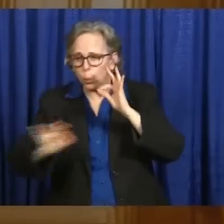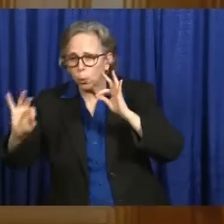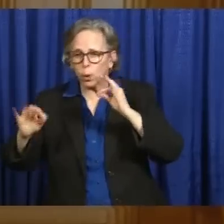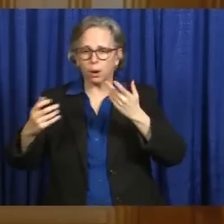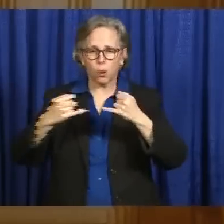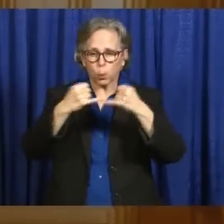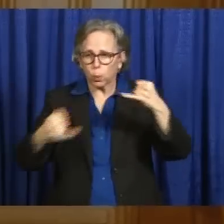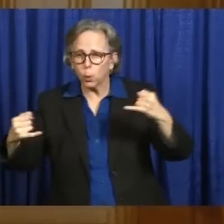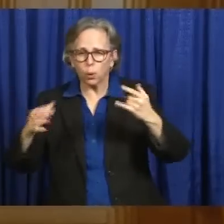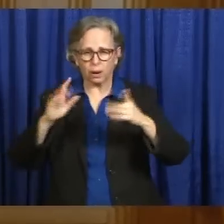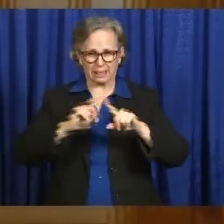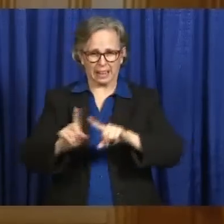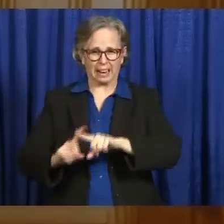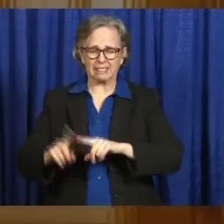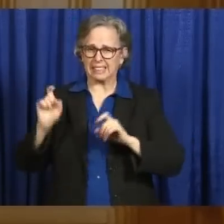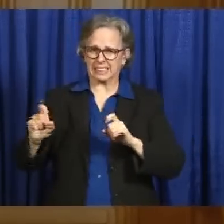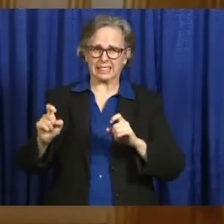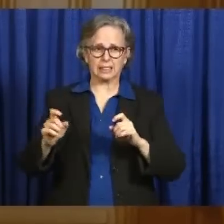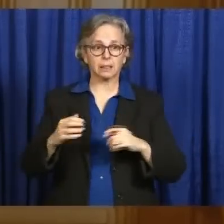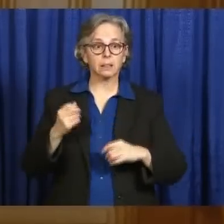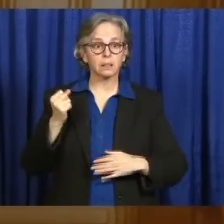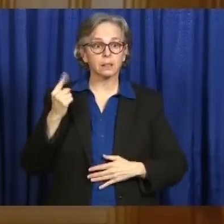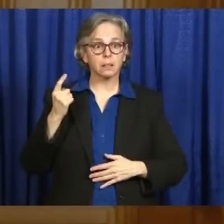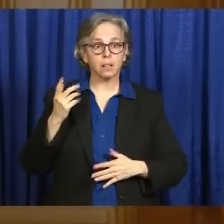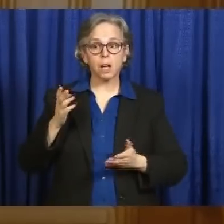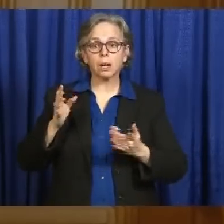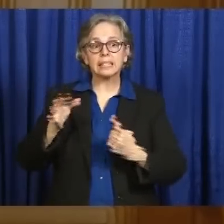MASKS AND TUBING THAT WILL BE NEEDING TO BE REPORTED.